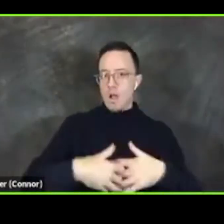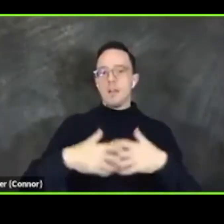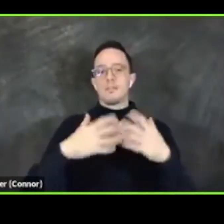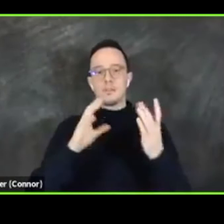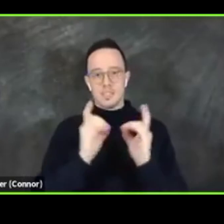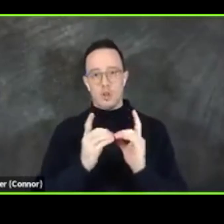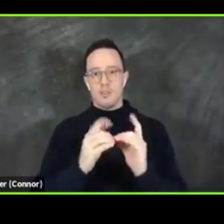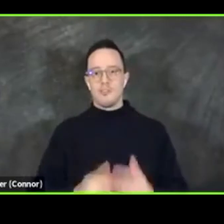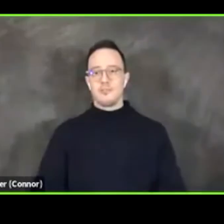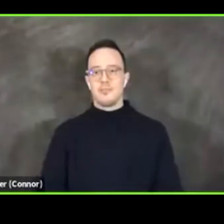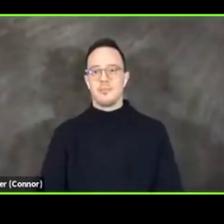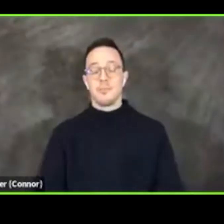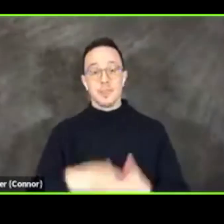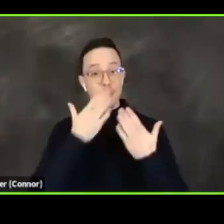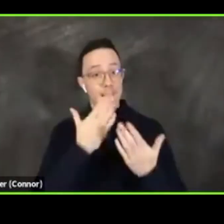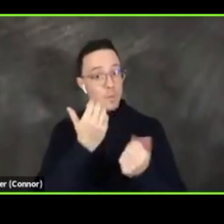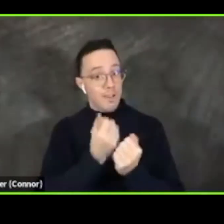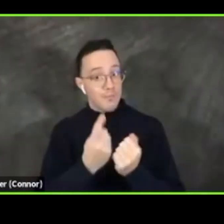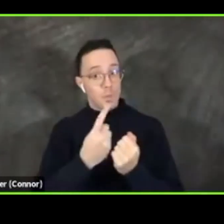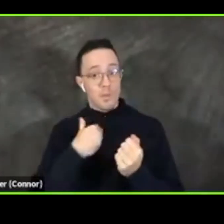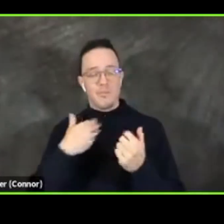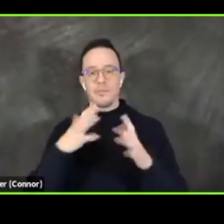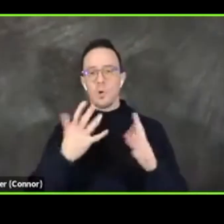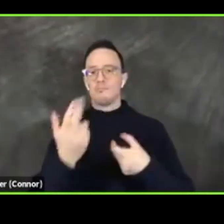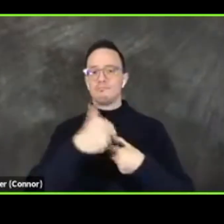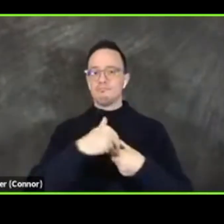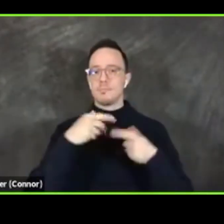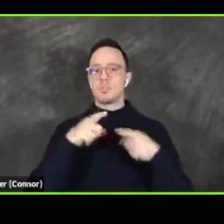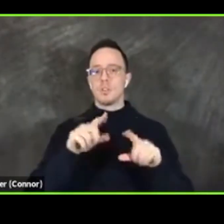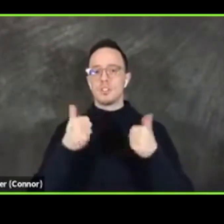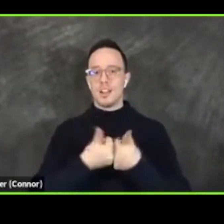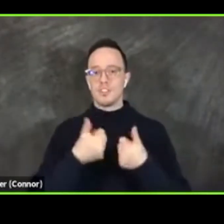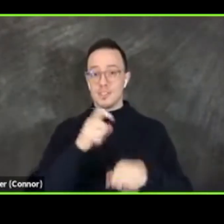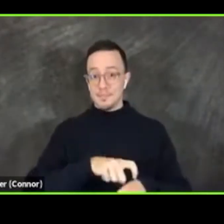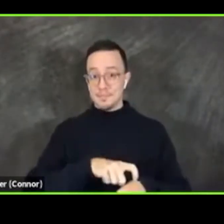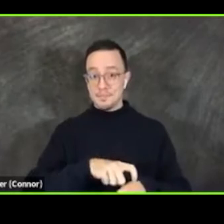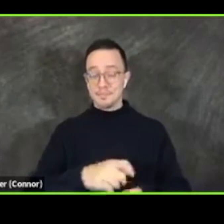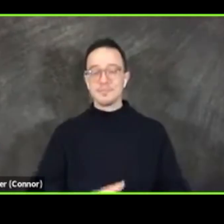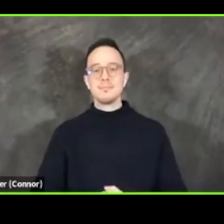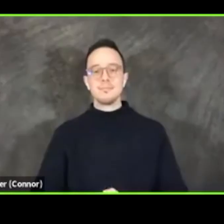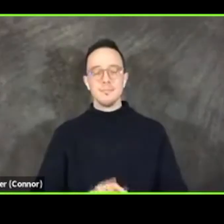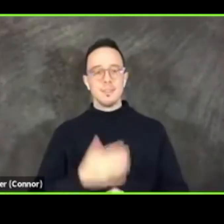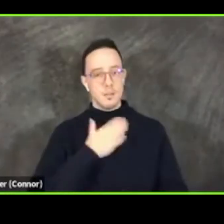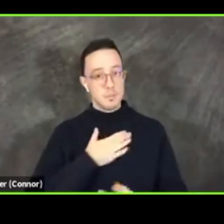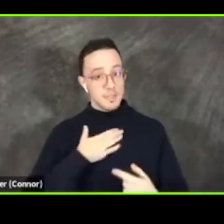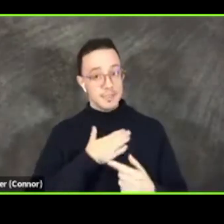BEING WITH US IN THESE CHALLENGING TIMES. PLEASE NOW JOIN ME IN RECOGNIZING SOME OF THE